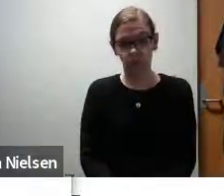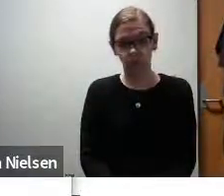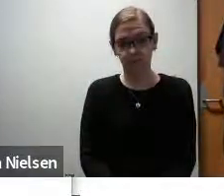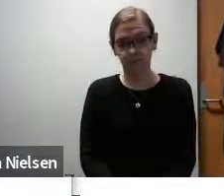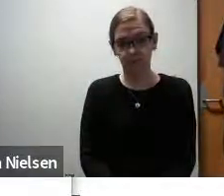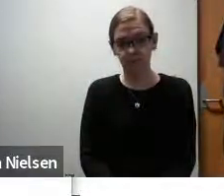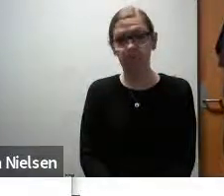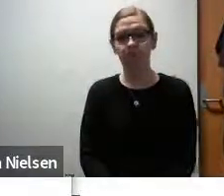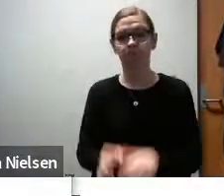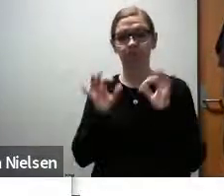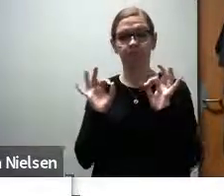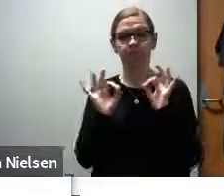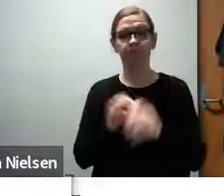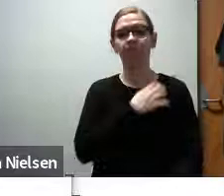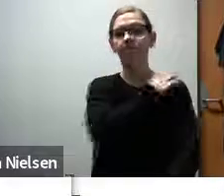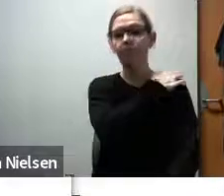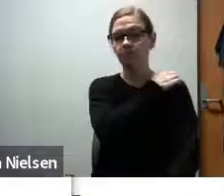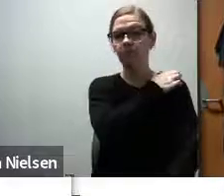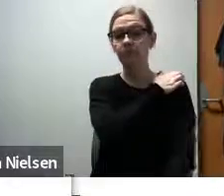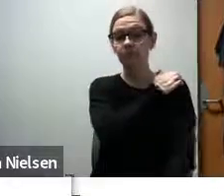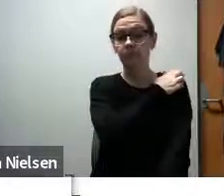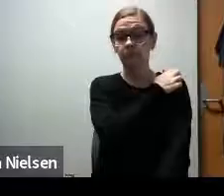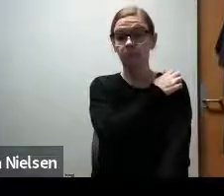Okay, so what we're gonna do now.